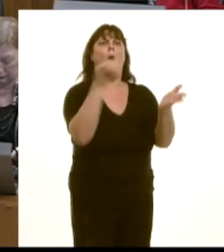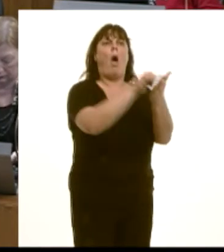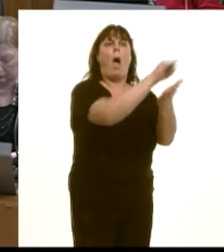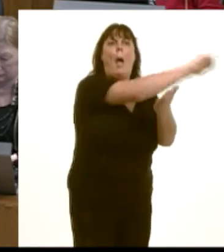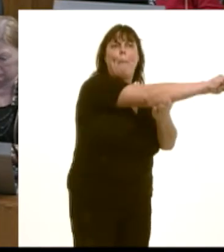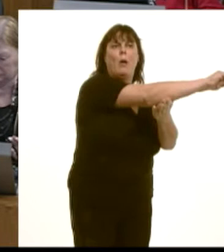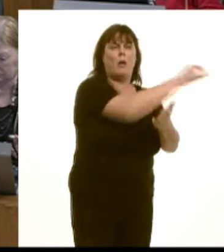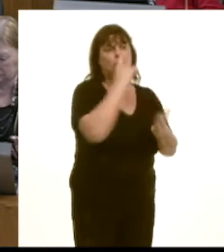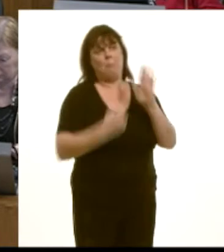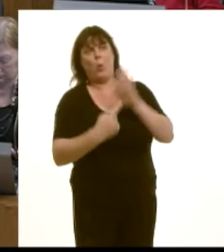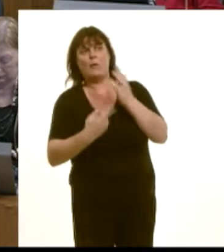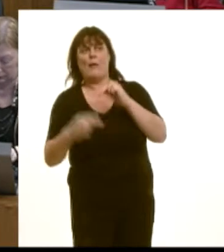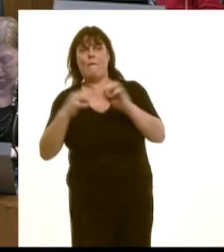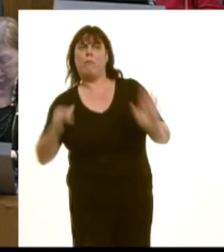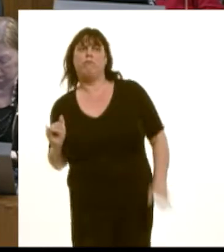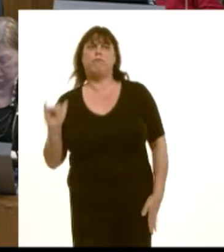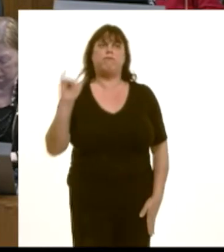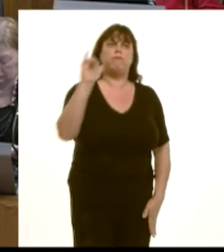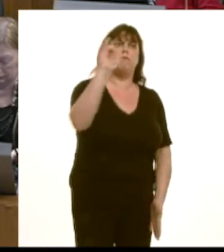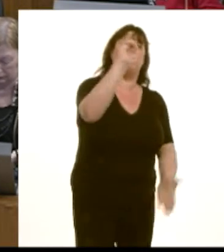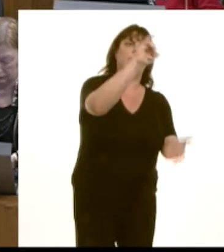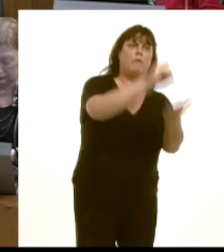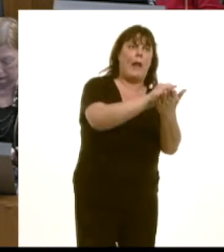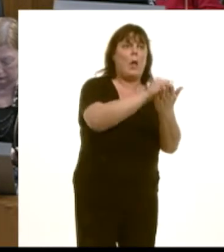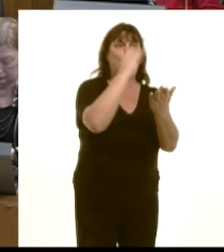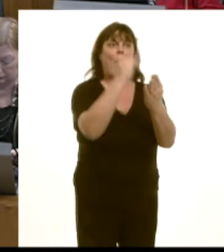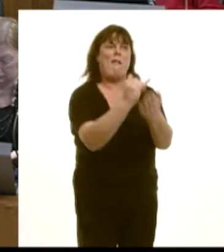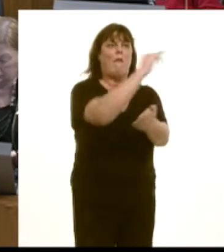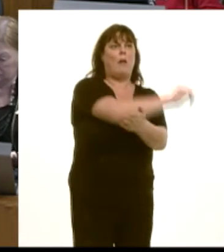people fly long haul, they are able to access other airports from the hub airport that they